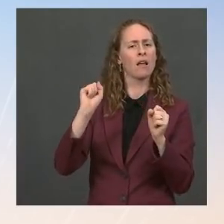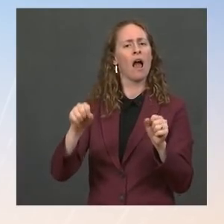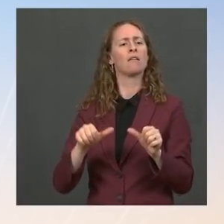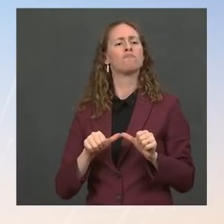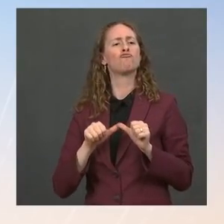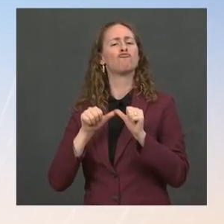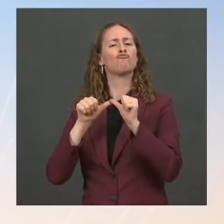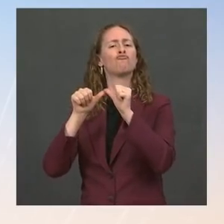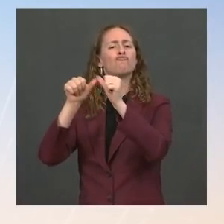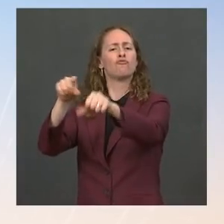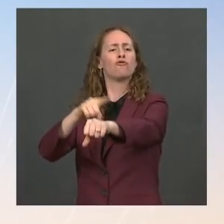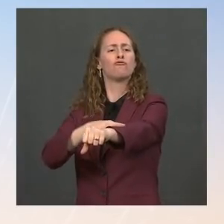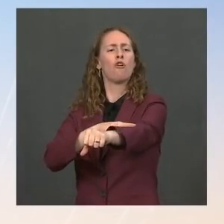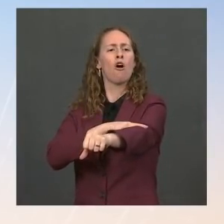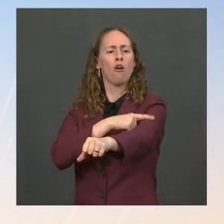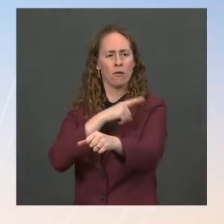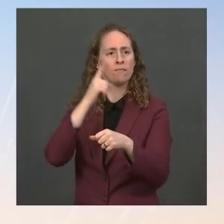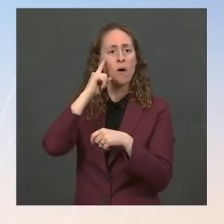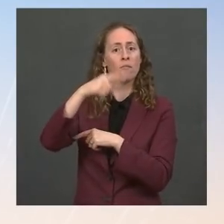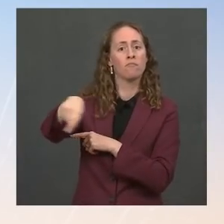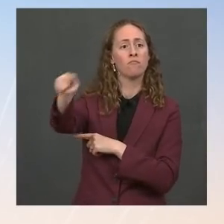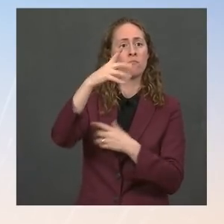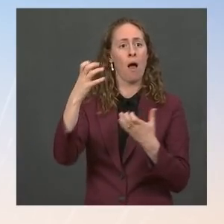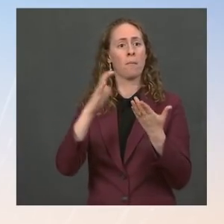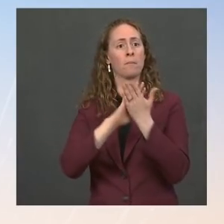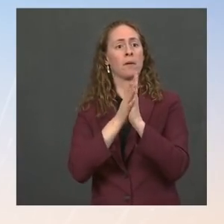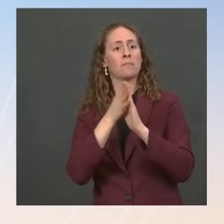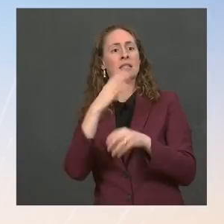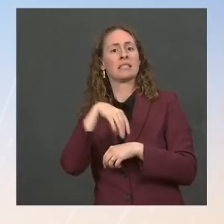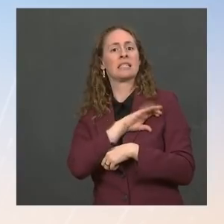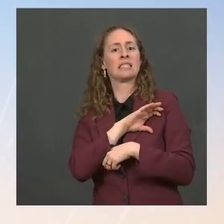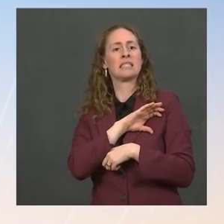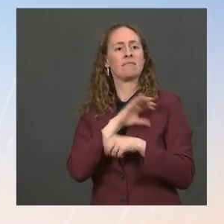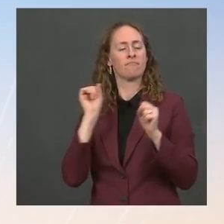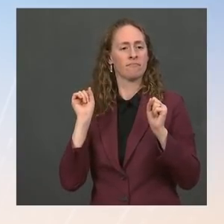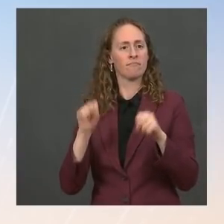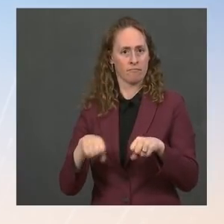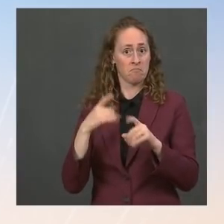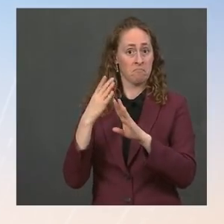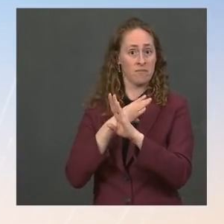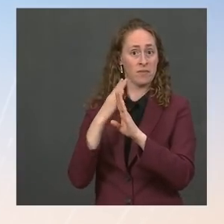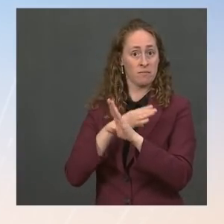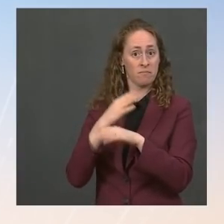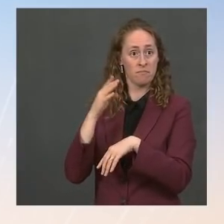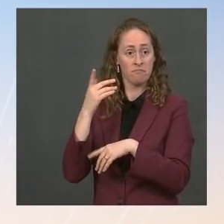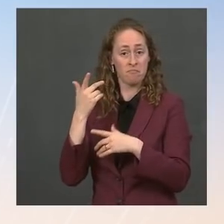at some point before the midterms, whether it's through reconciliation or through some other -- Ms Psaki: It's a long time before the midterms.